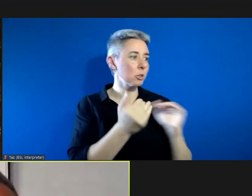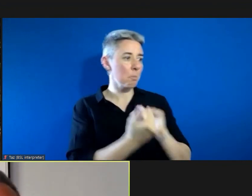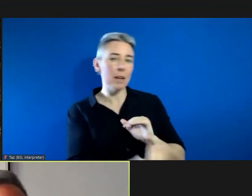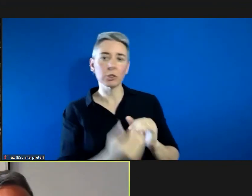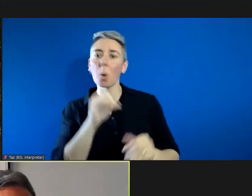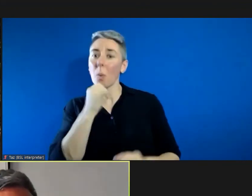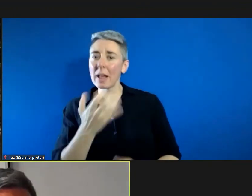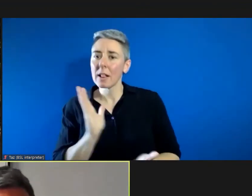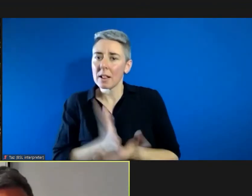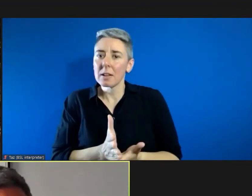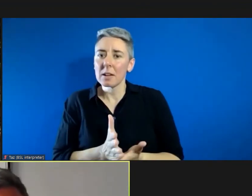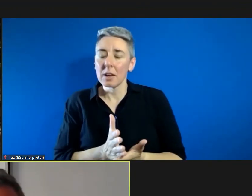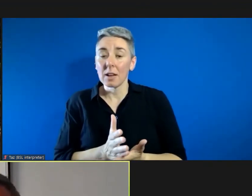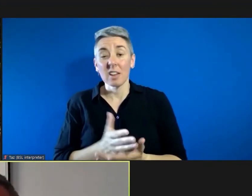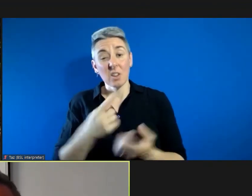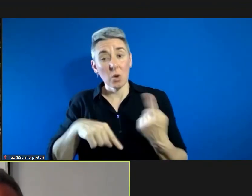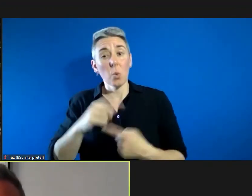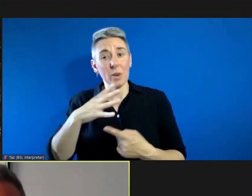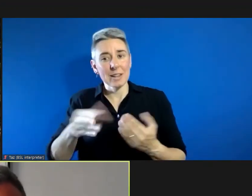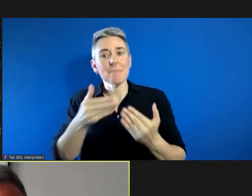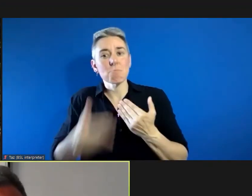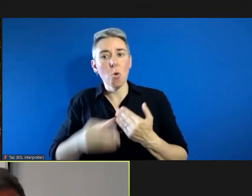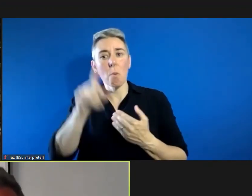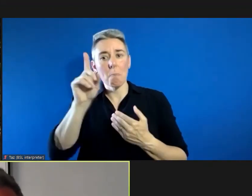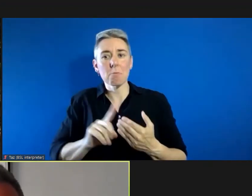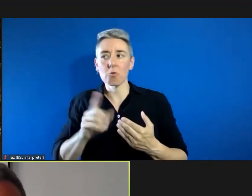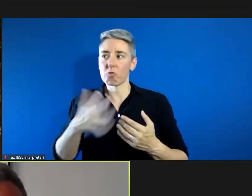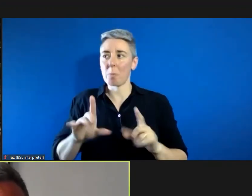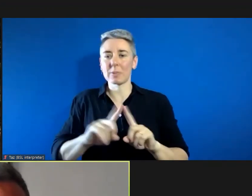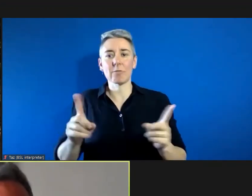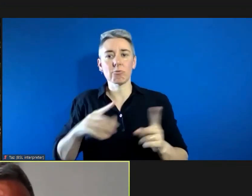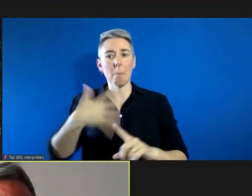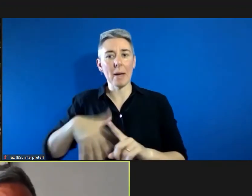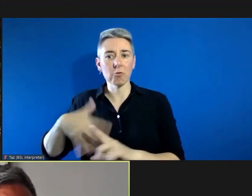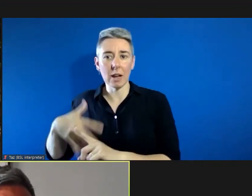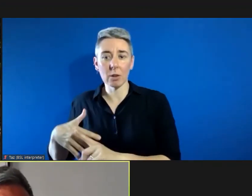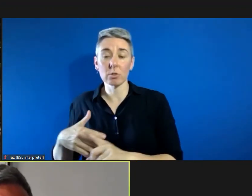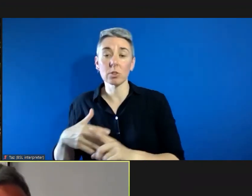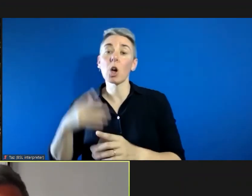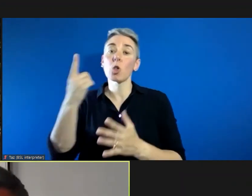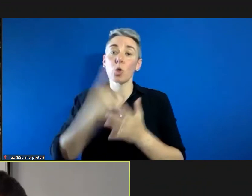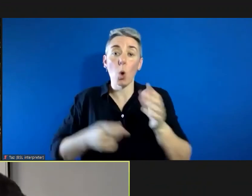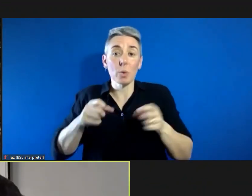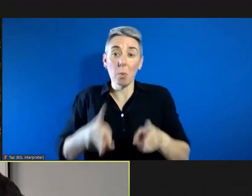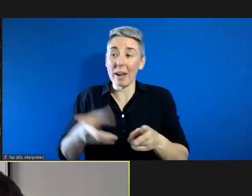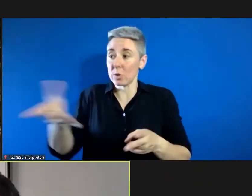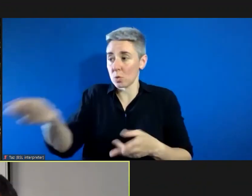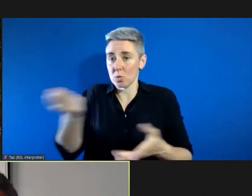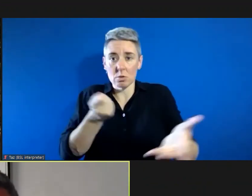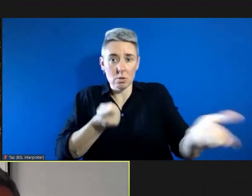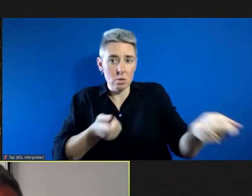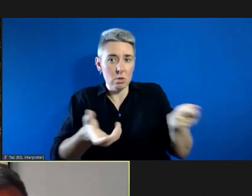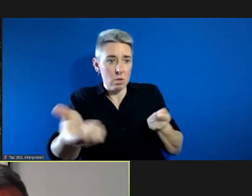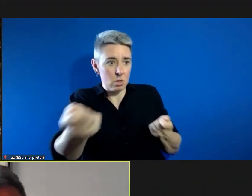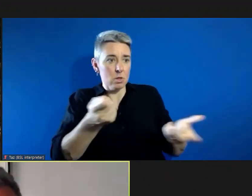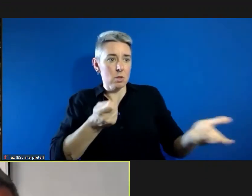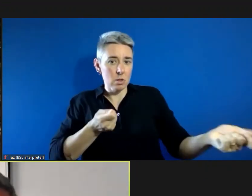We need to get more people from the from the backgrounds we're talking about, and the only way we're going to do that is to get people and them being